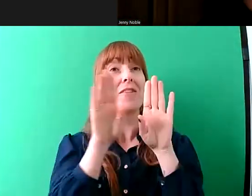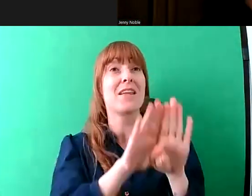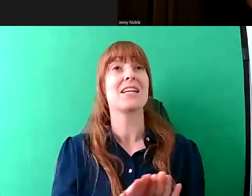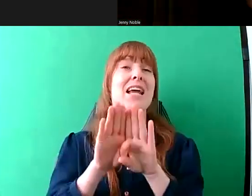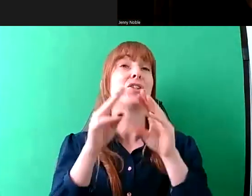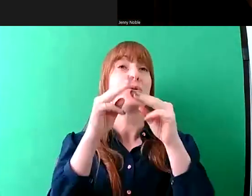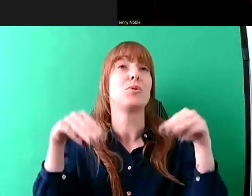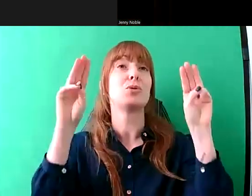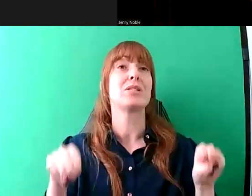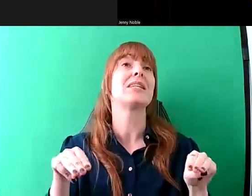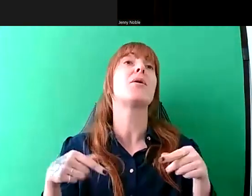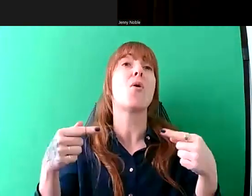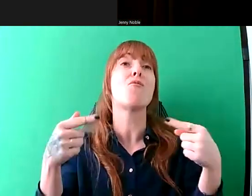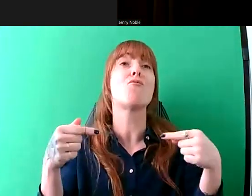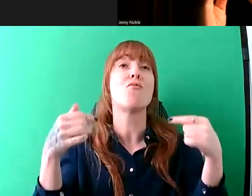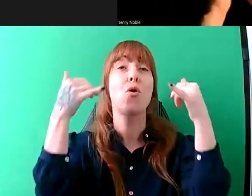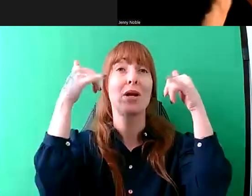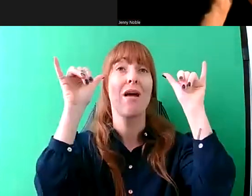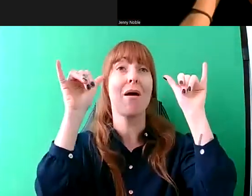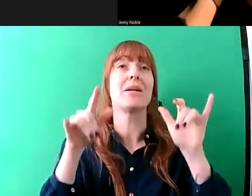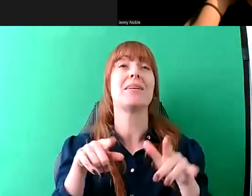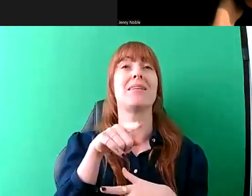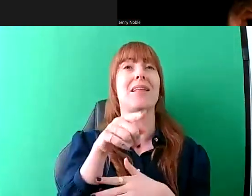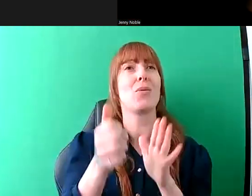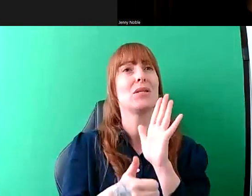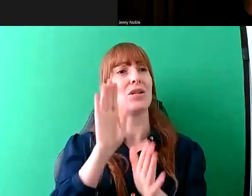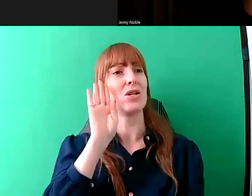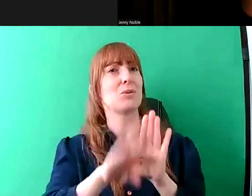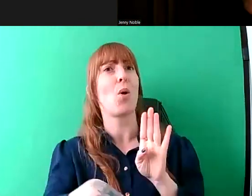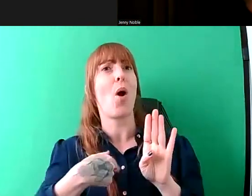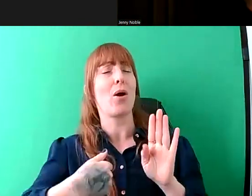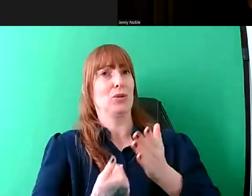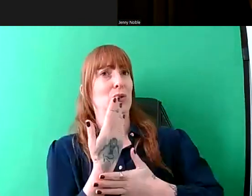because it was a sport that I was new to when I started at the library. So,